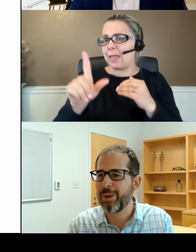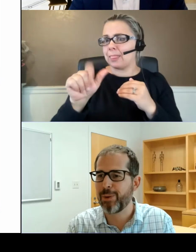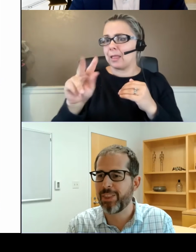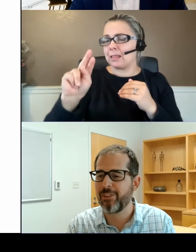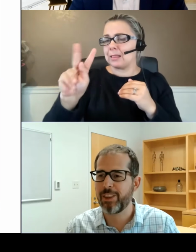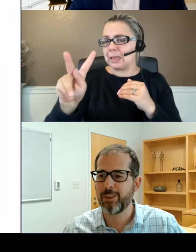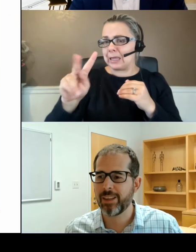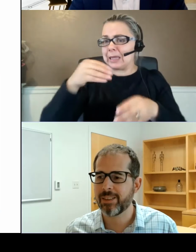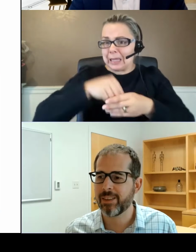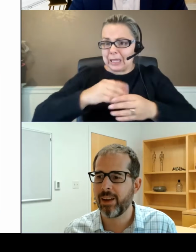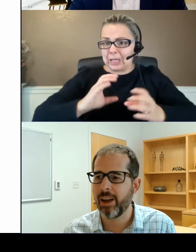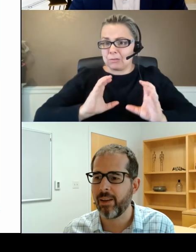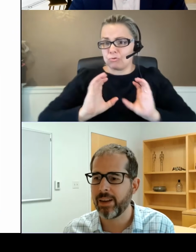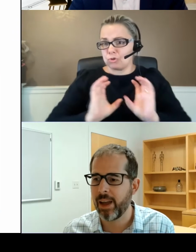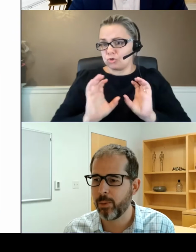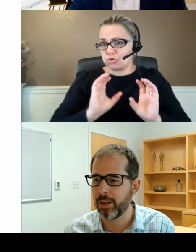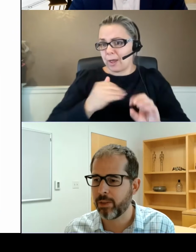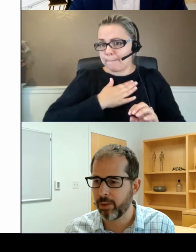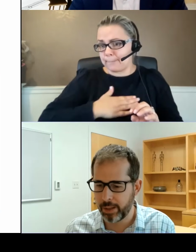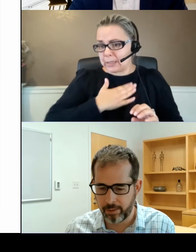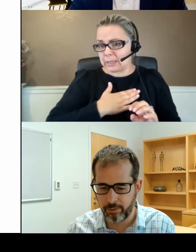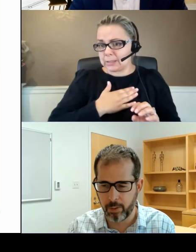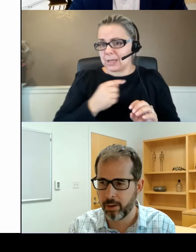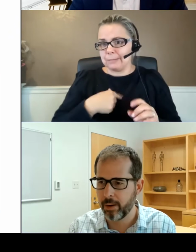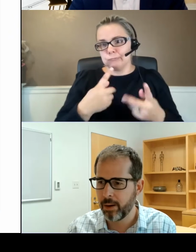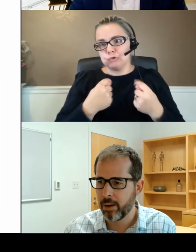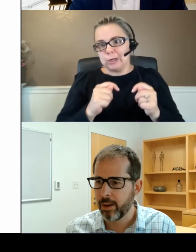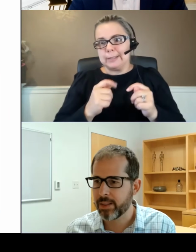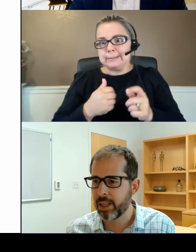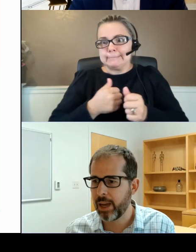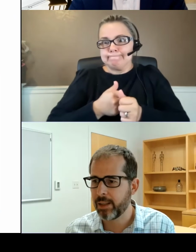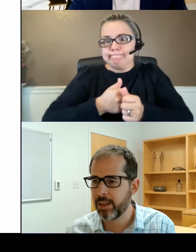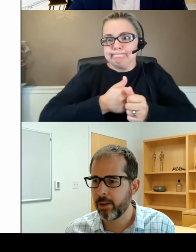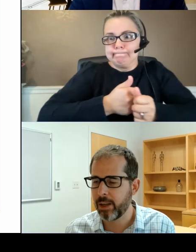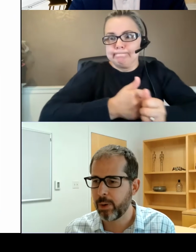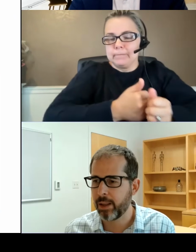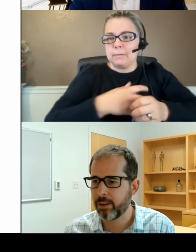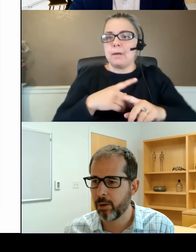trying to keep up with a few links, I will let me throw the link for slides you know as well.